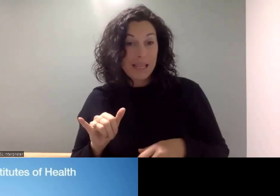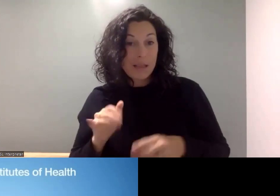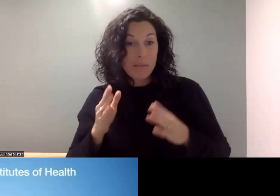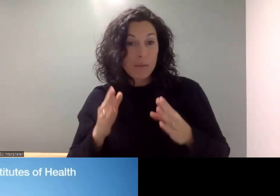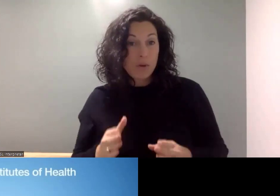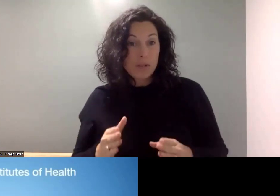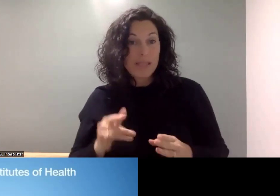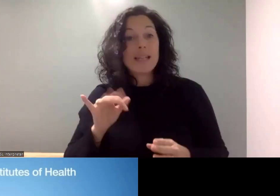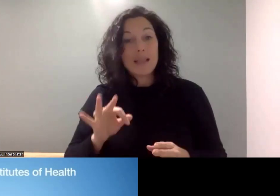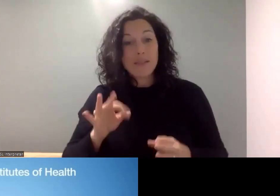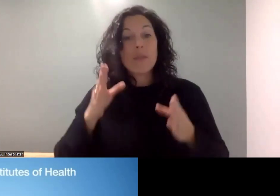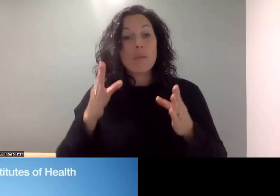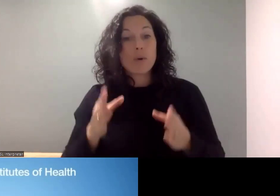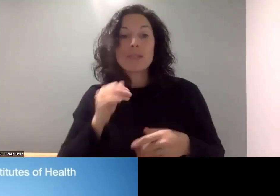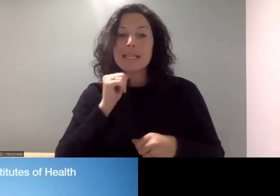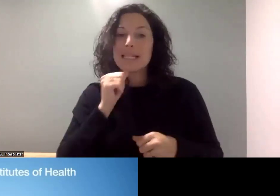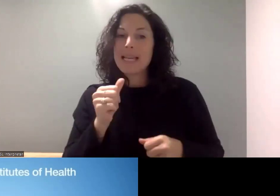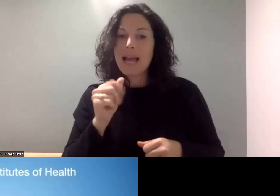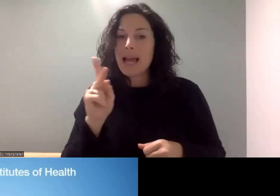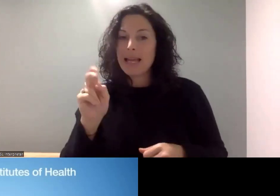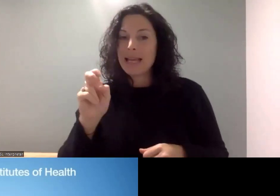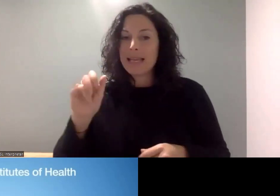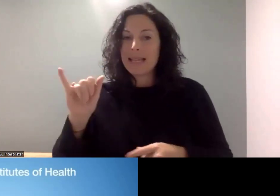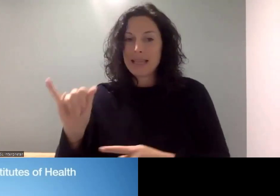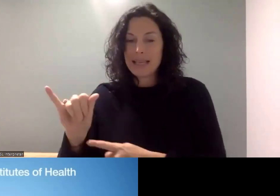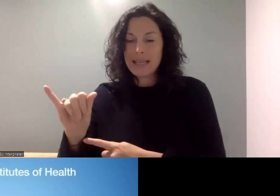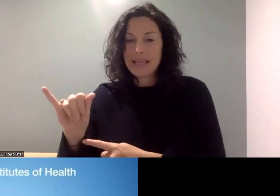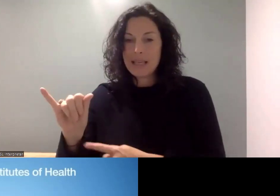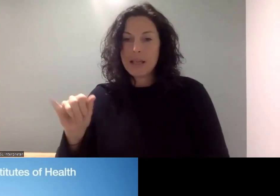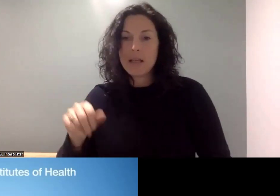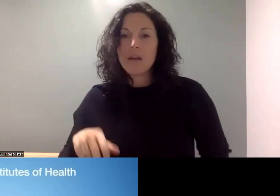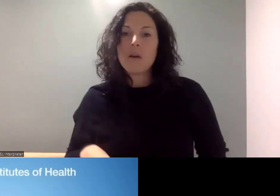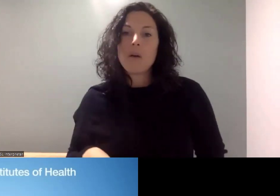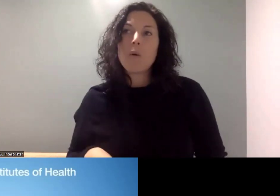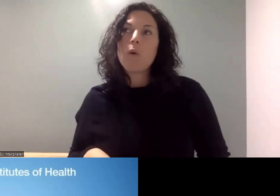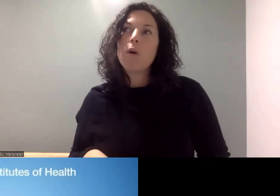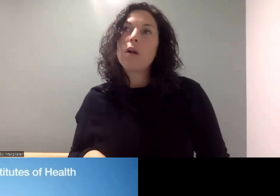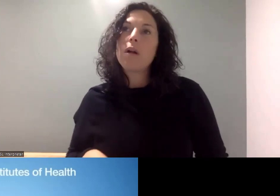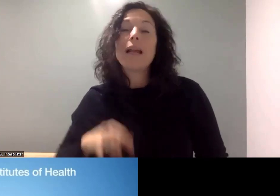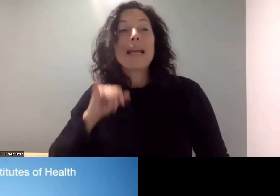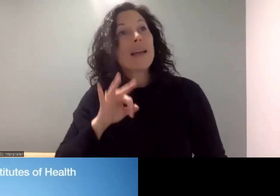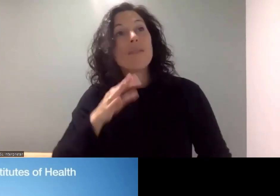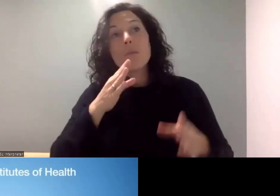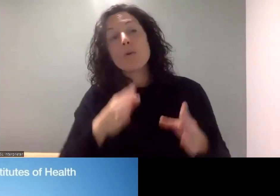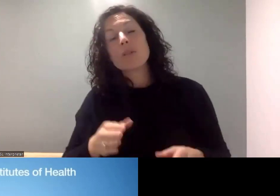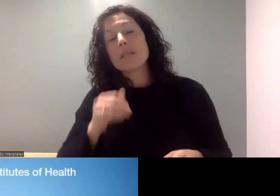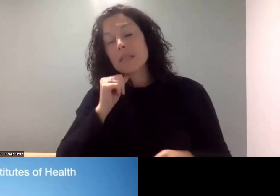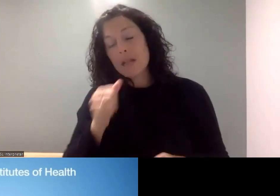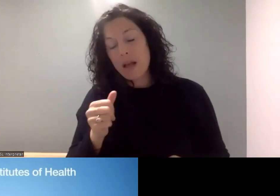If the person is not key or if the person is not designated